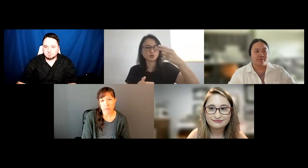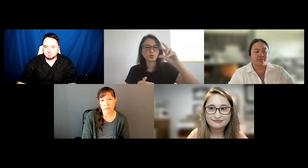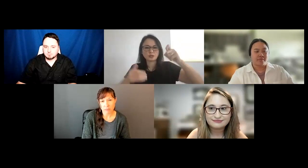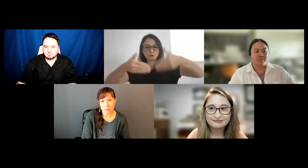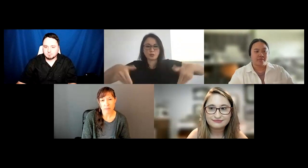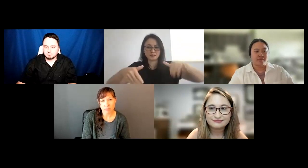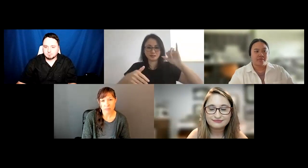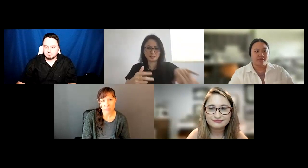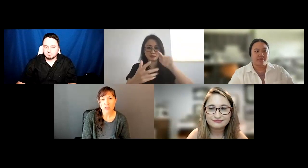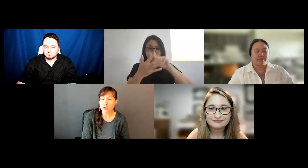and then we did some shorts.